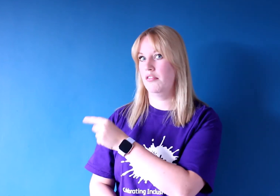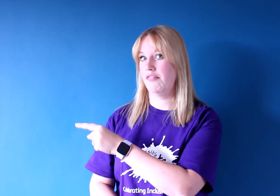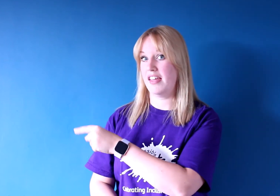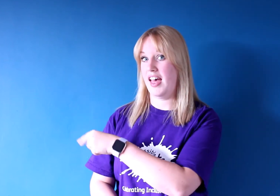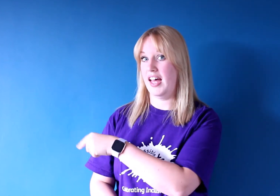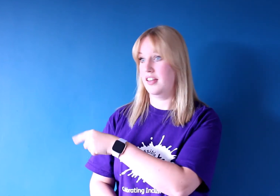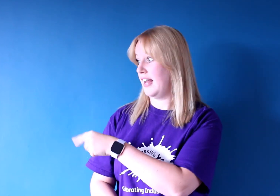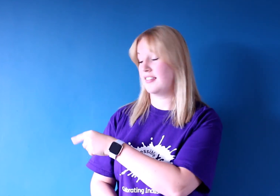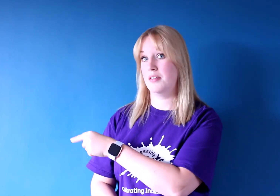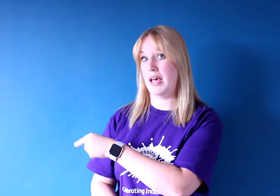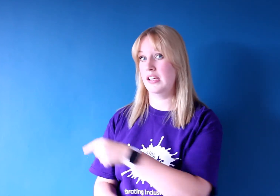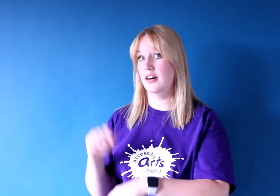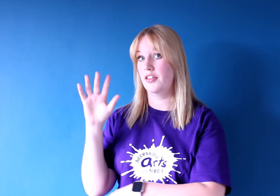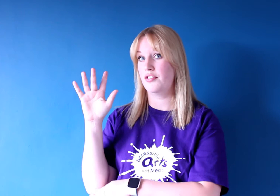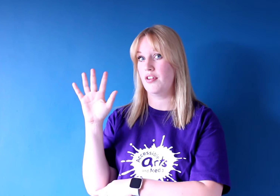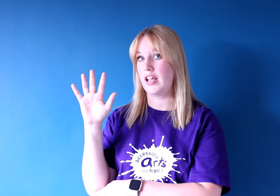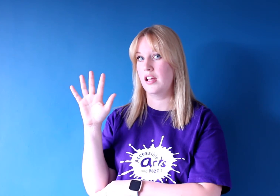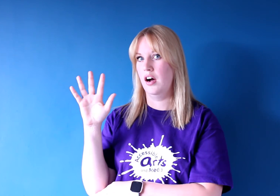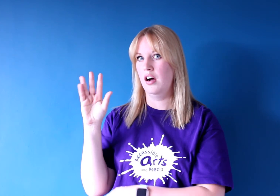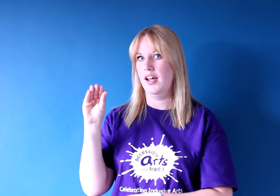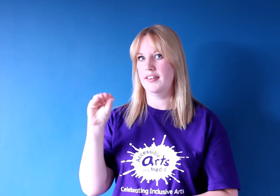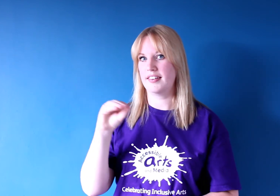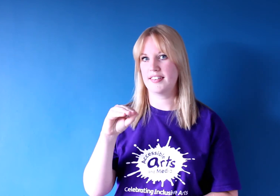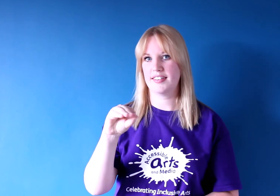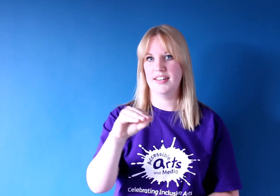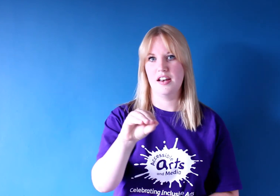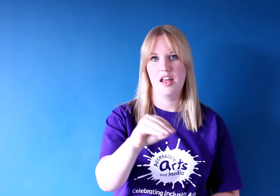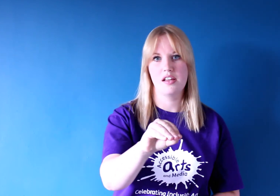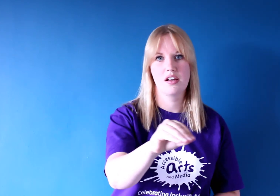Right there next to me on the tree is a snake.